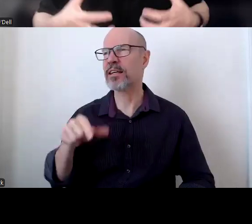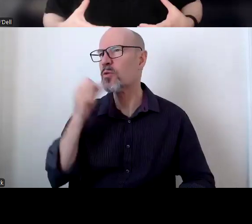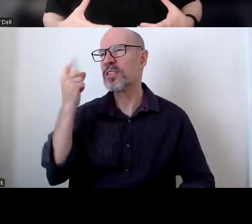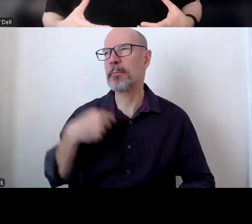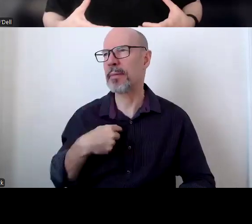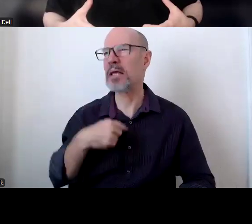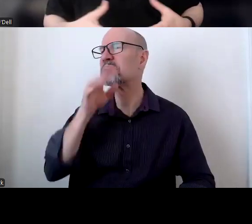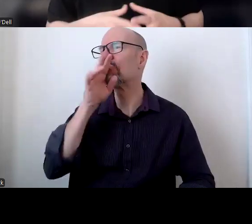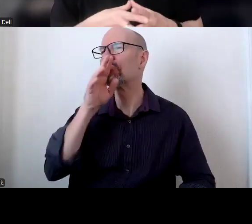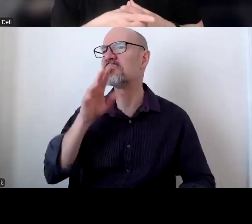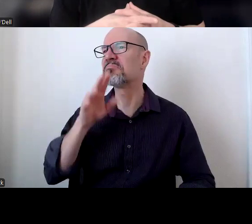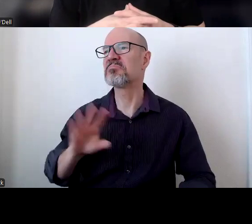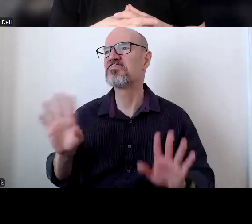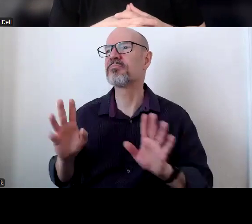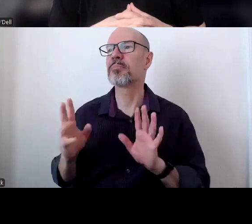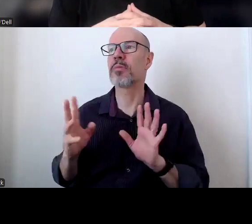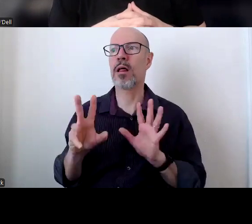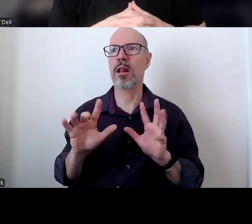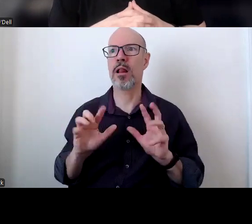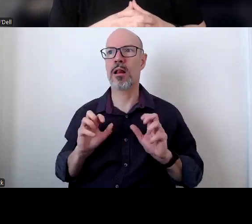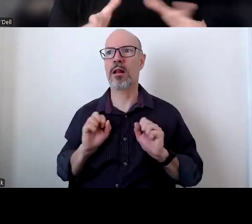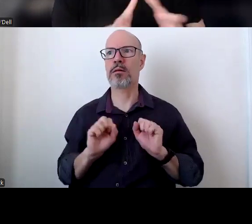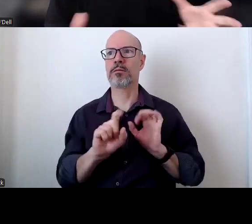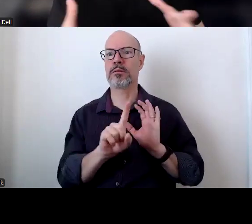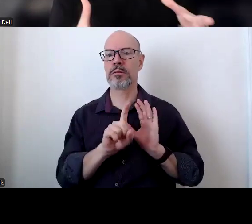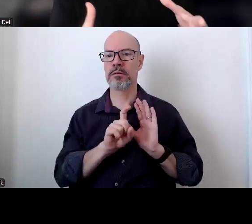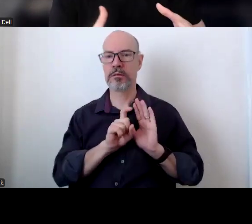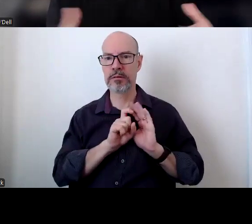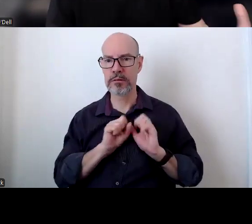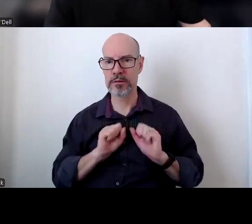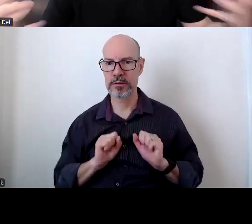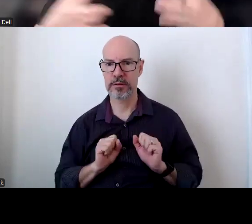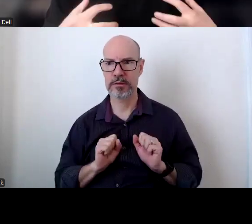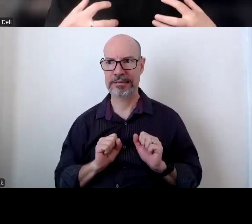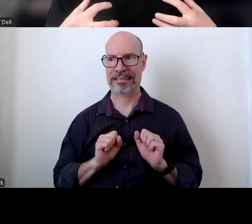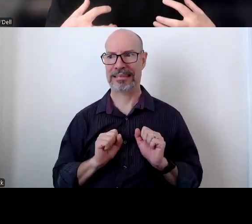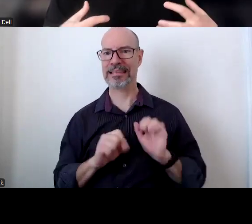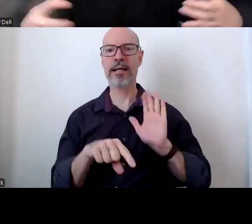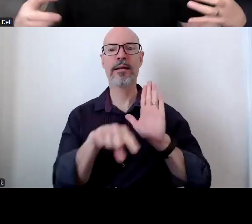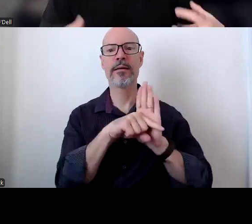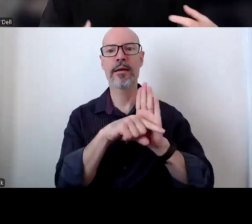They're being spoken to; they don't understand what you're They start withdrawing. It is really important you get around the stigma somehow and